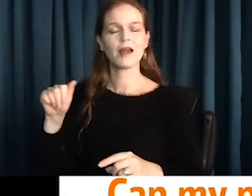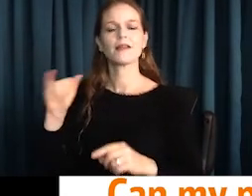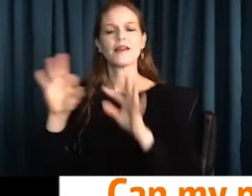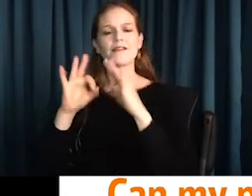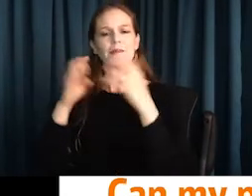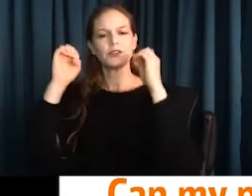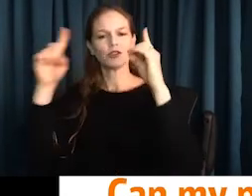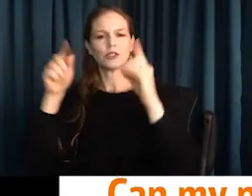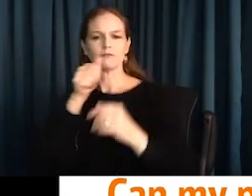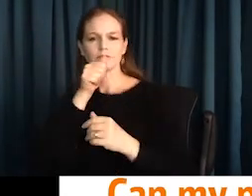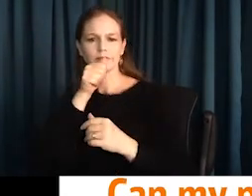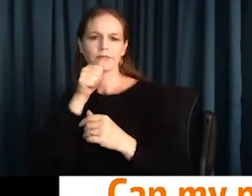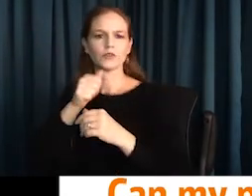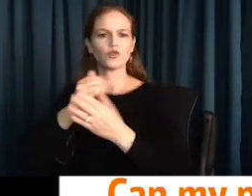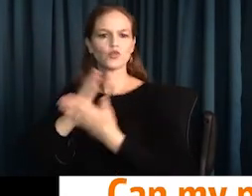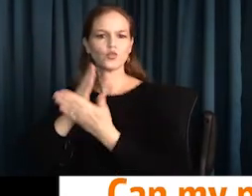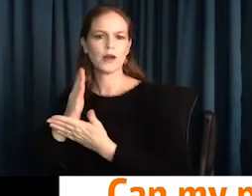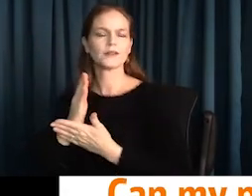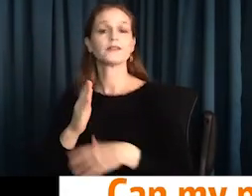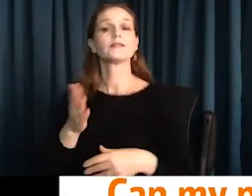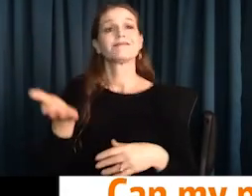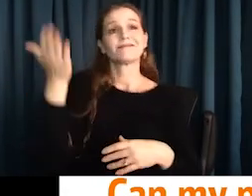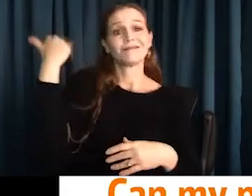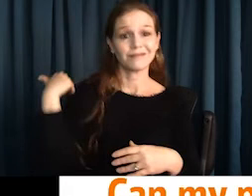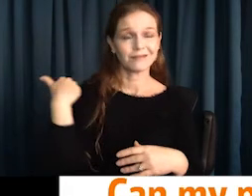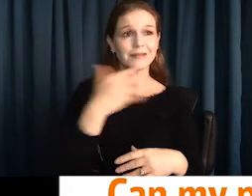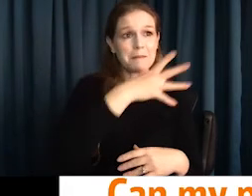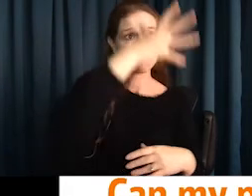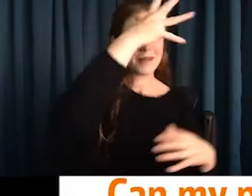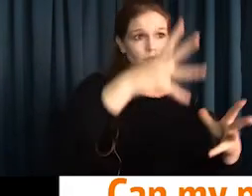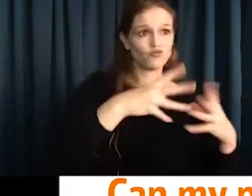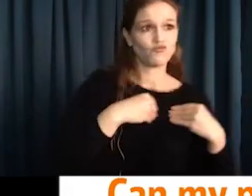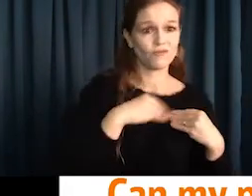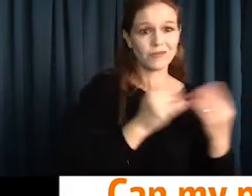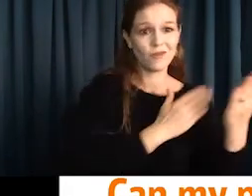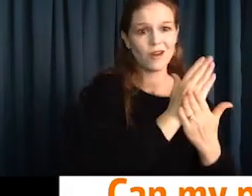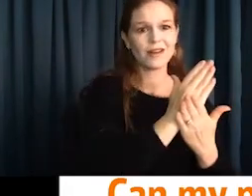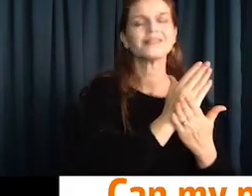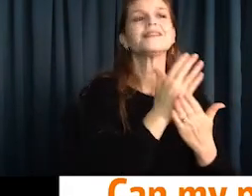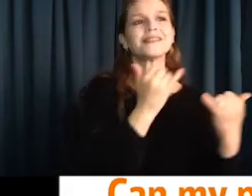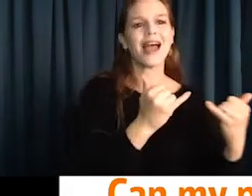protects the privacy of student education records. The law applies to all schools that receive funds